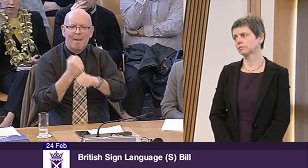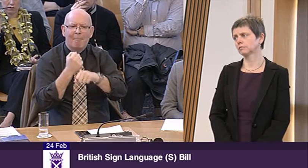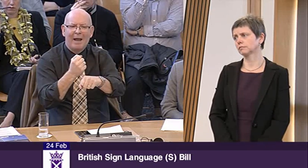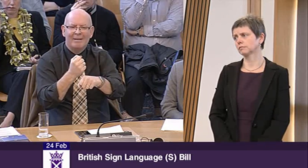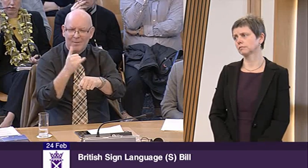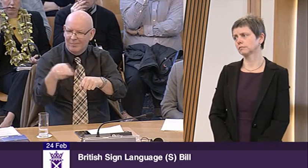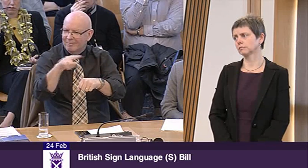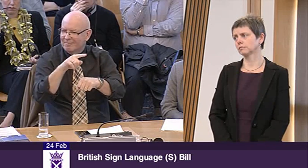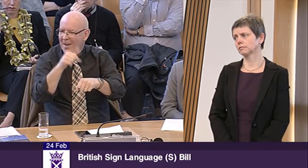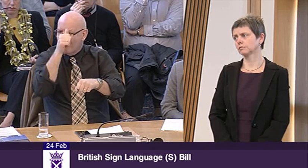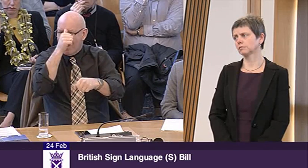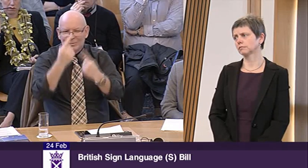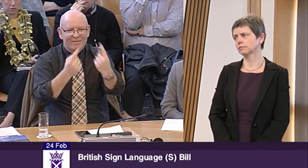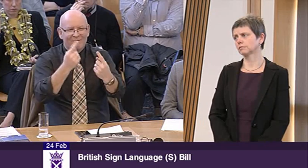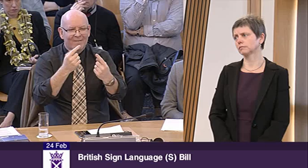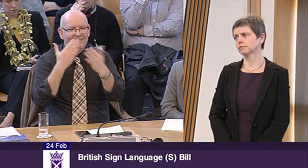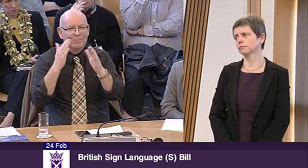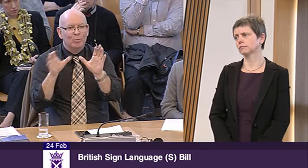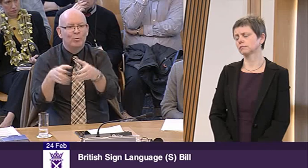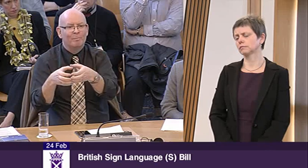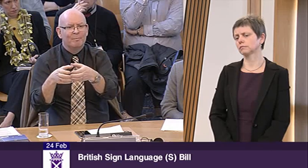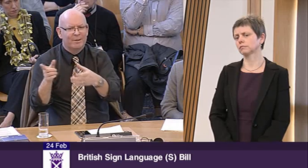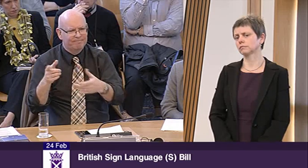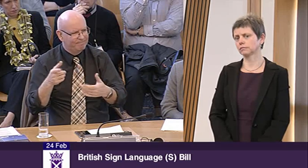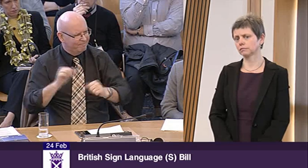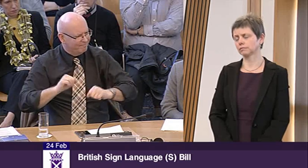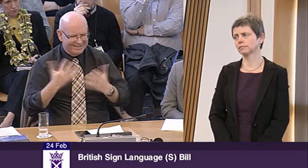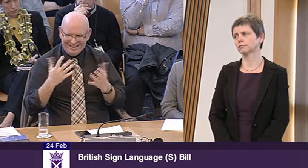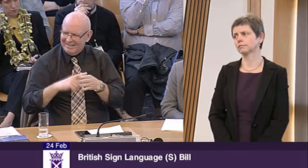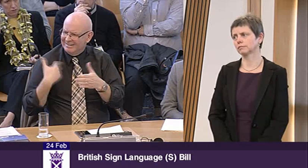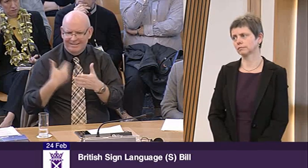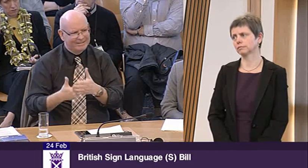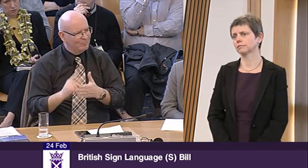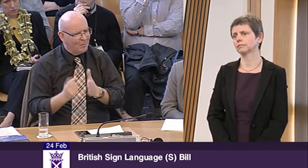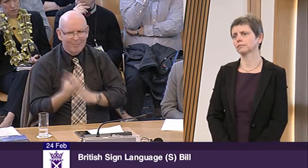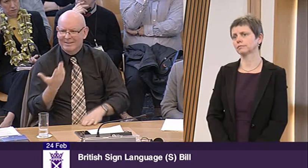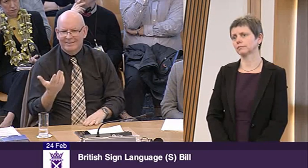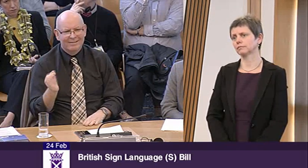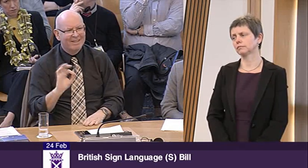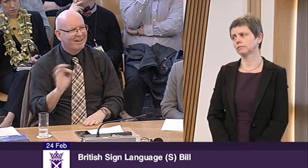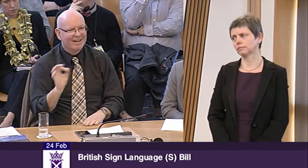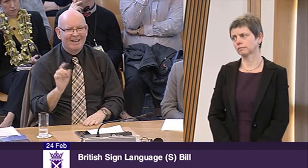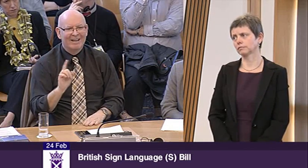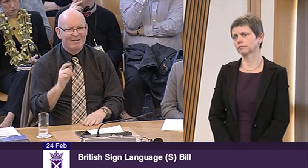You are probably aware of the spit the dummy campaign, which has been set up as a reaction